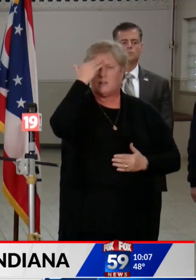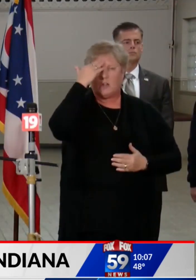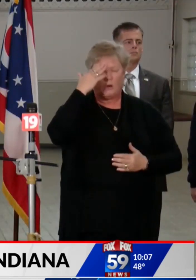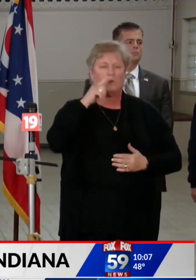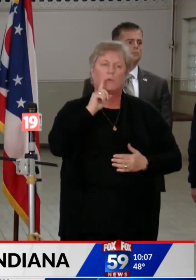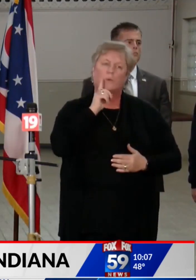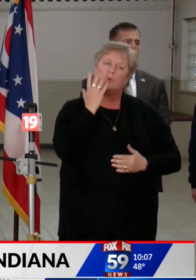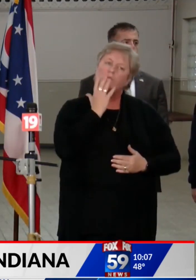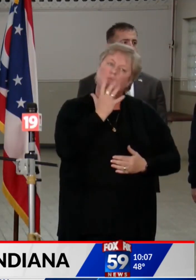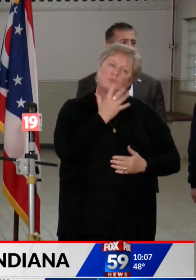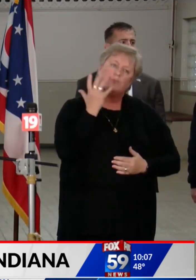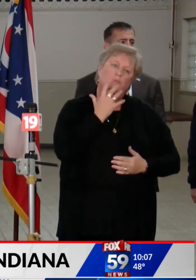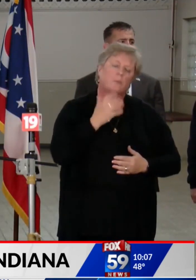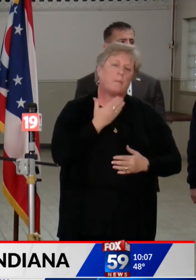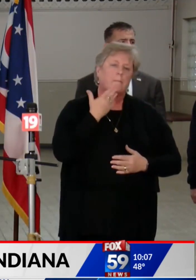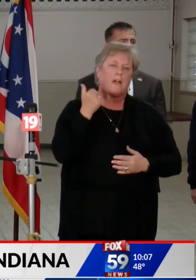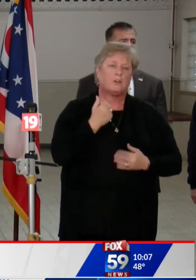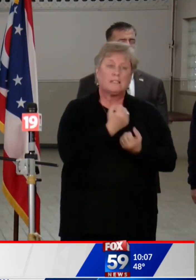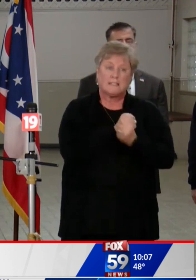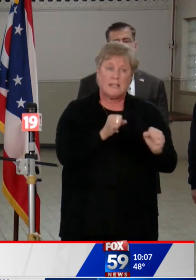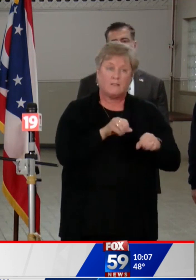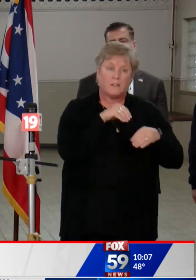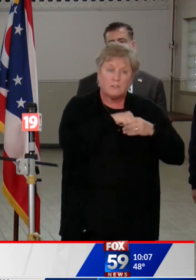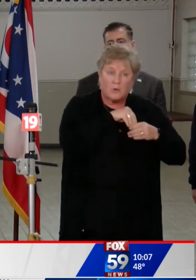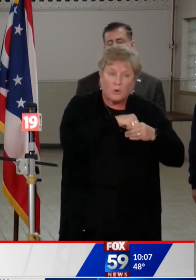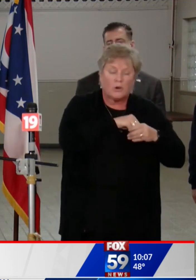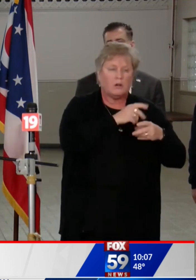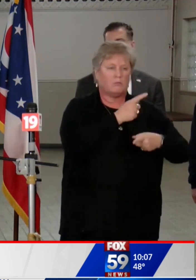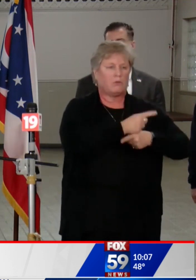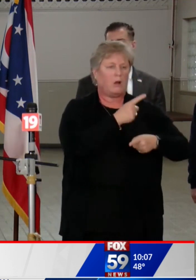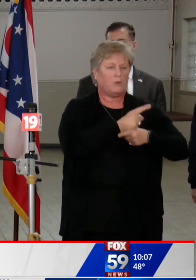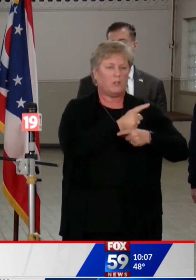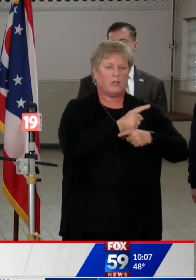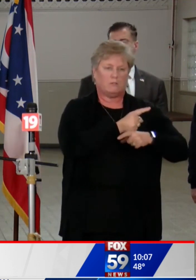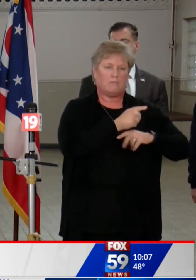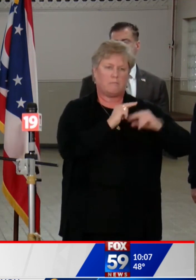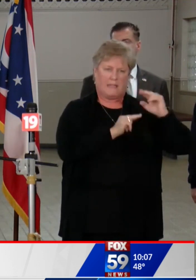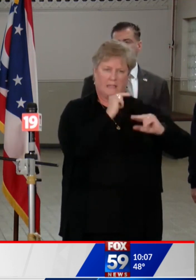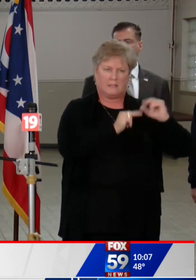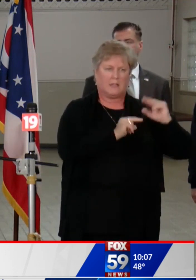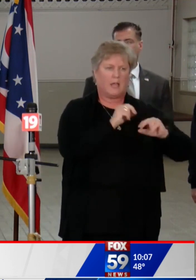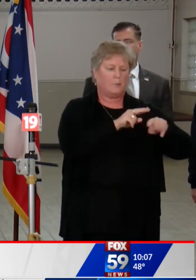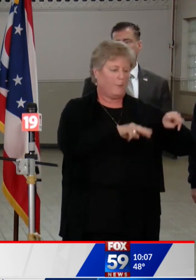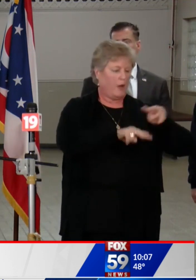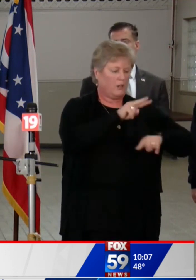OVERSEEN BY LOCAL STATE AND FEDERAL AGENCIES WE KNOW IT'S FAR BETTER TO